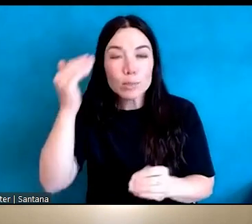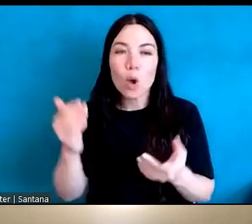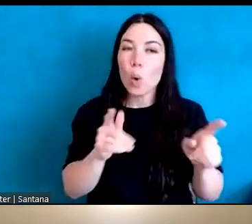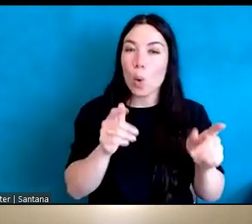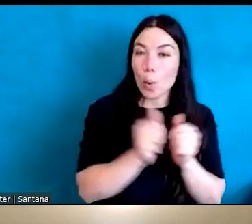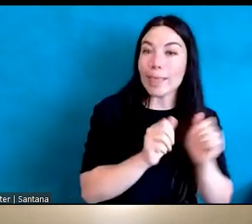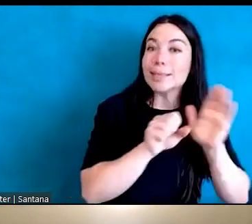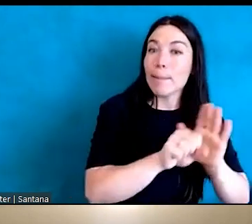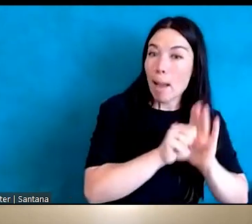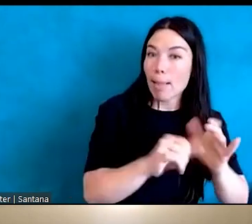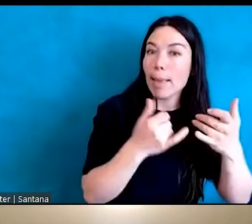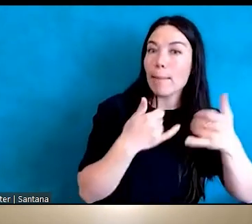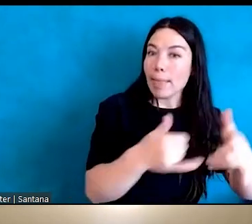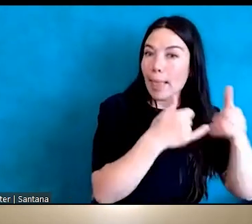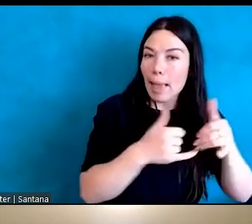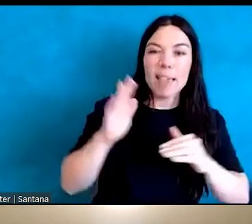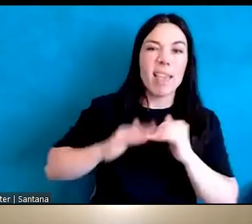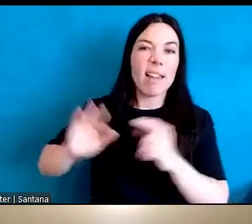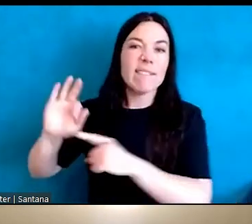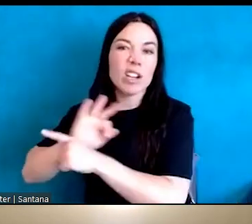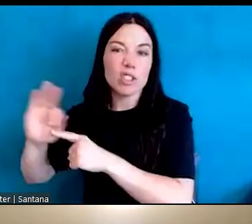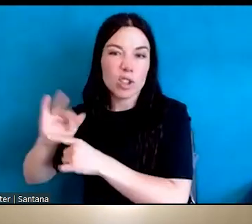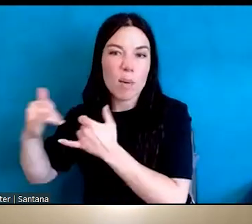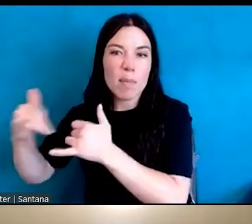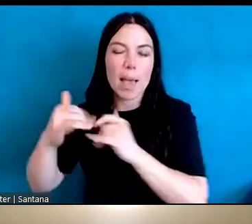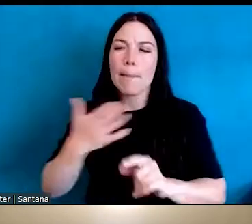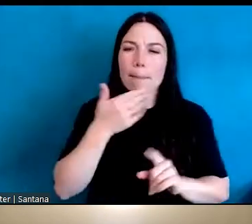So, that is they have greater epistemic command of the content of the interaction,